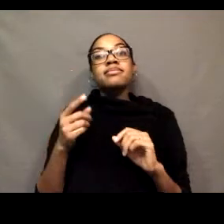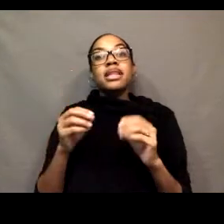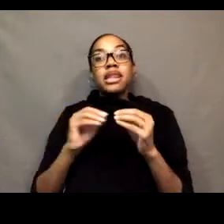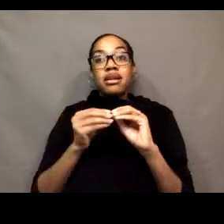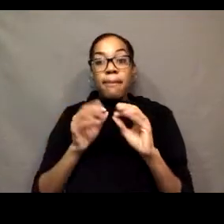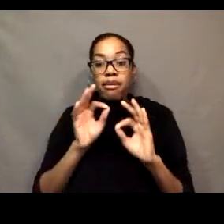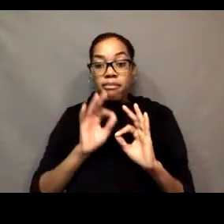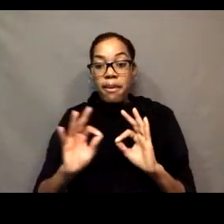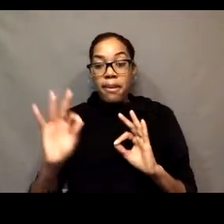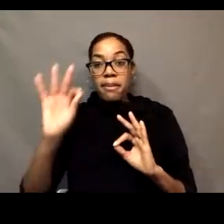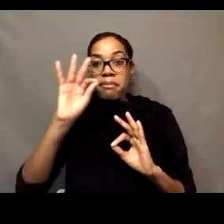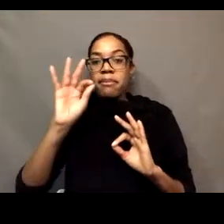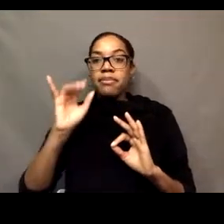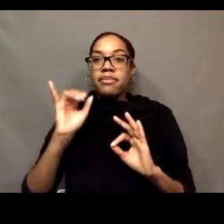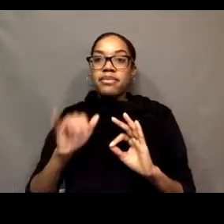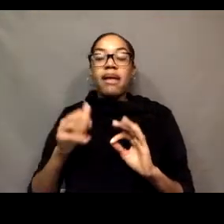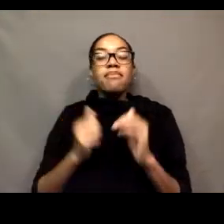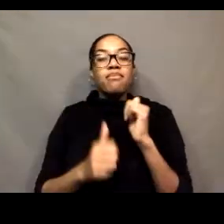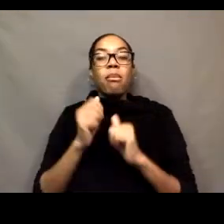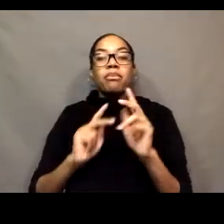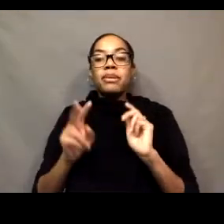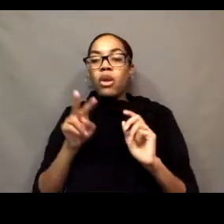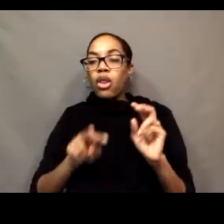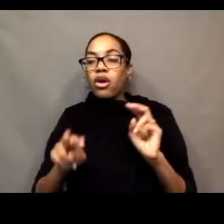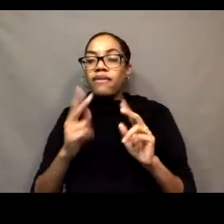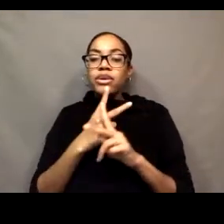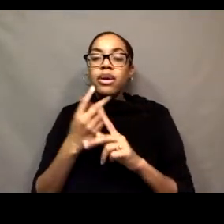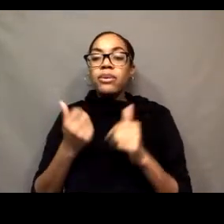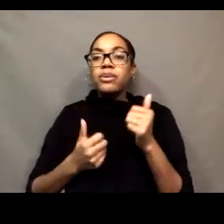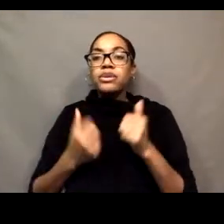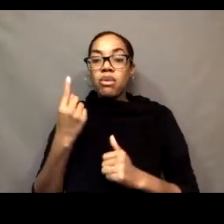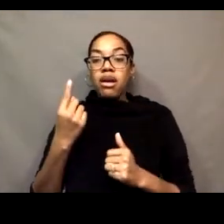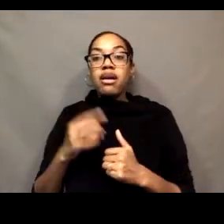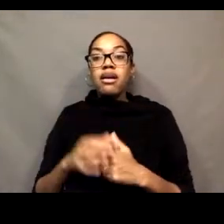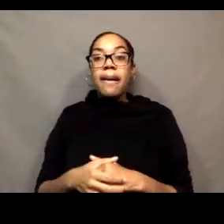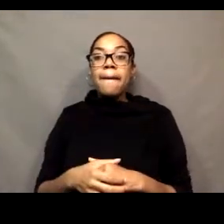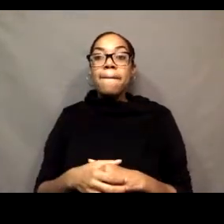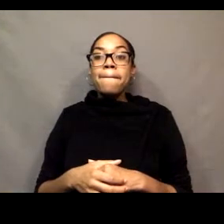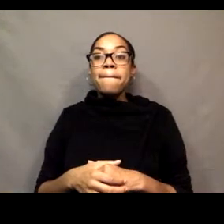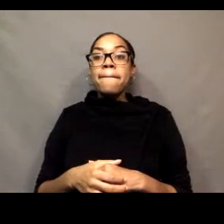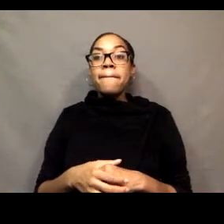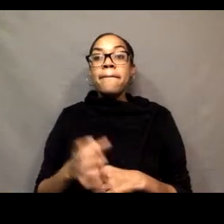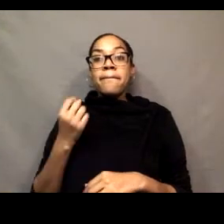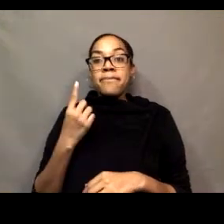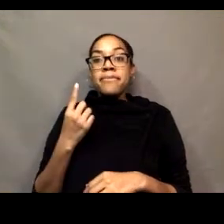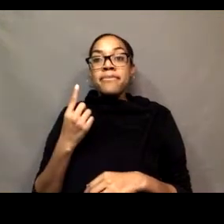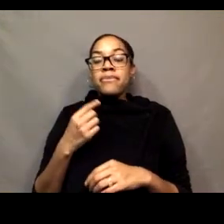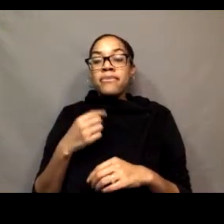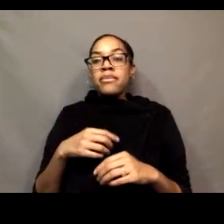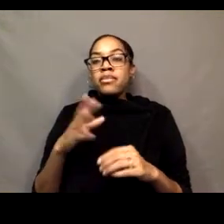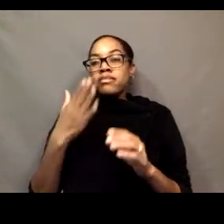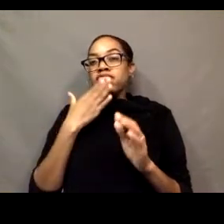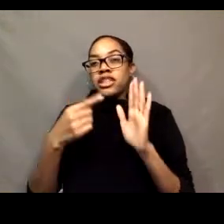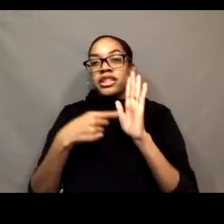is one of the things that people look at to figure out which species they are. And the best example is the flat.